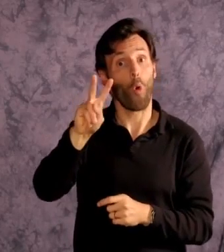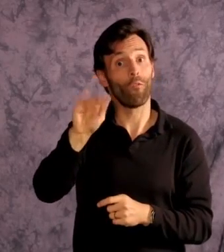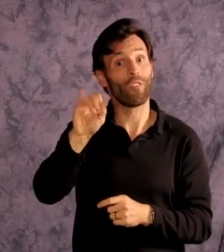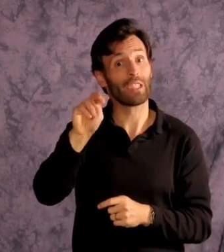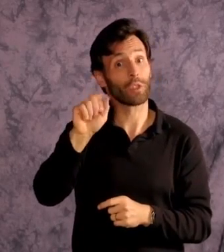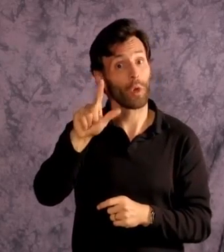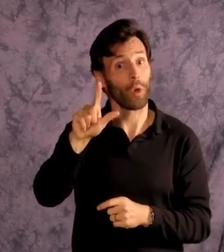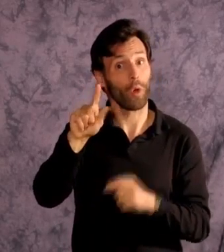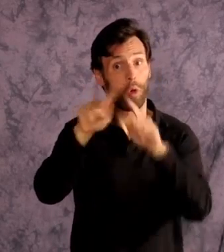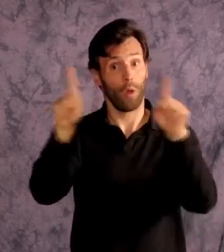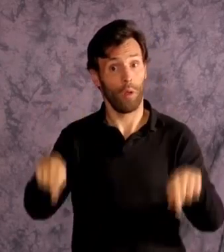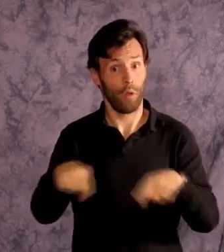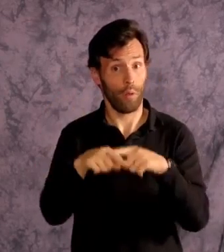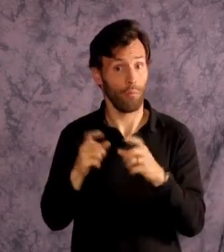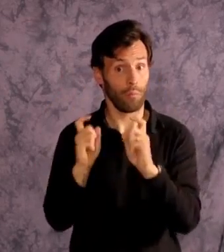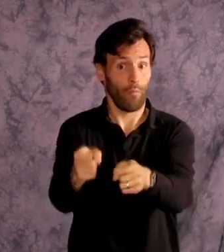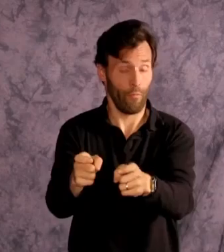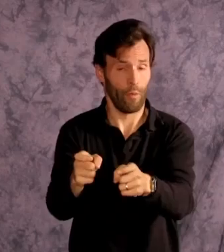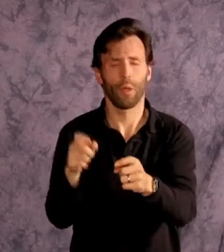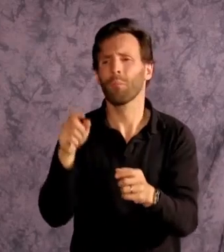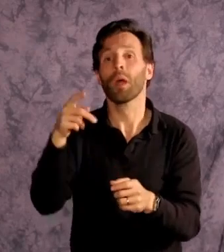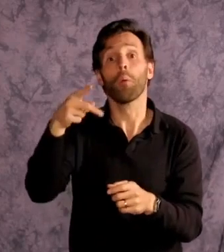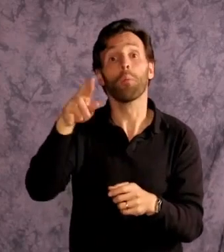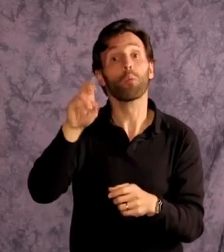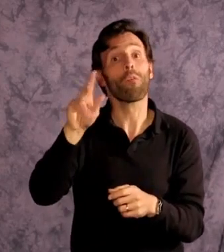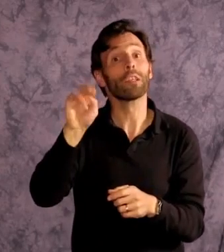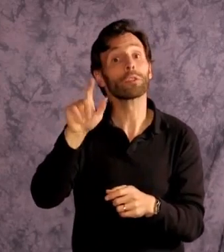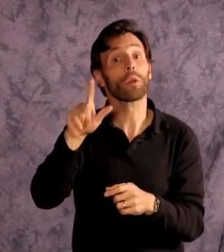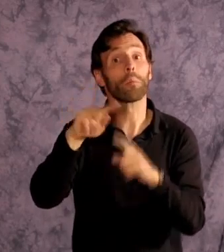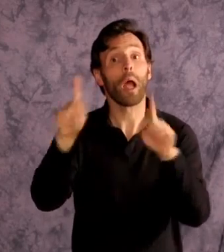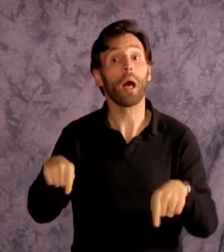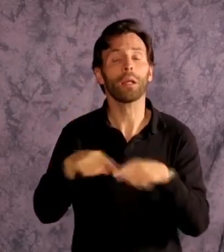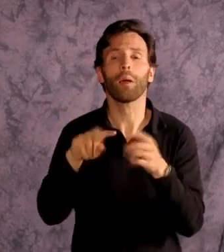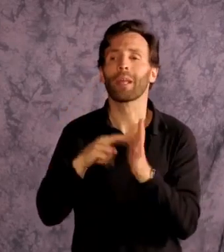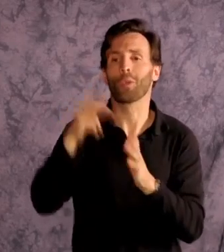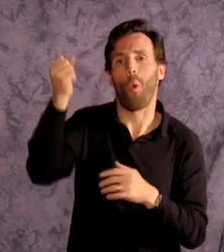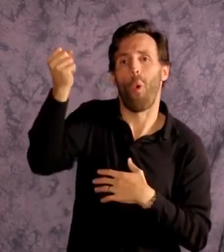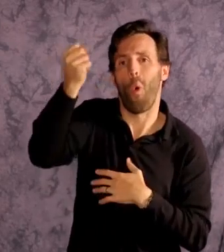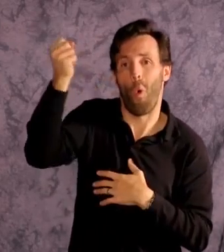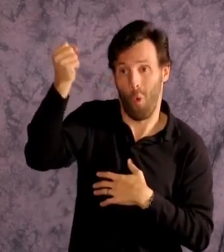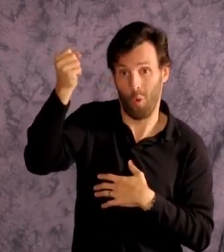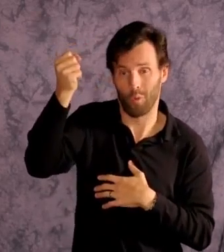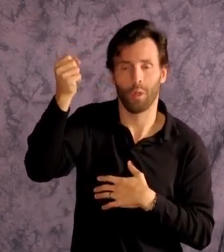not "substantially equivalent" to in-person voting.